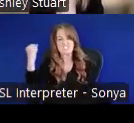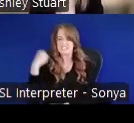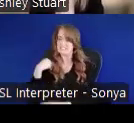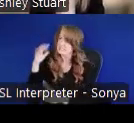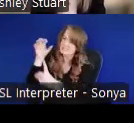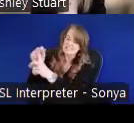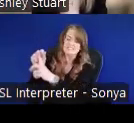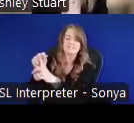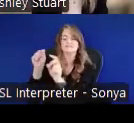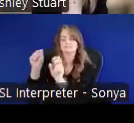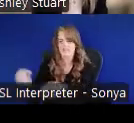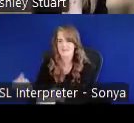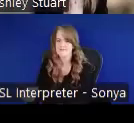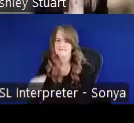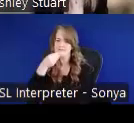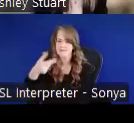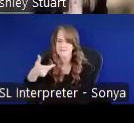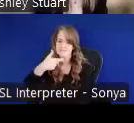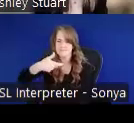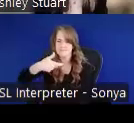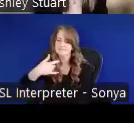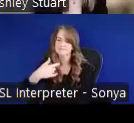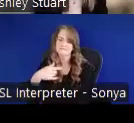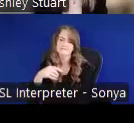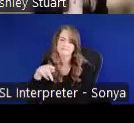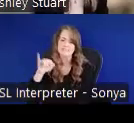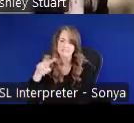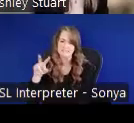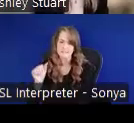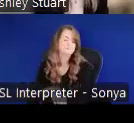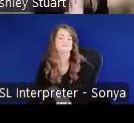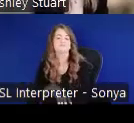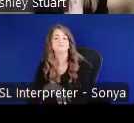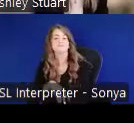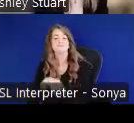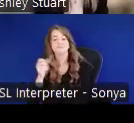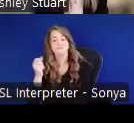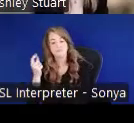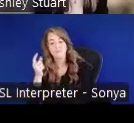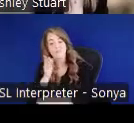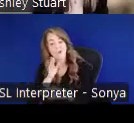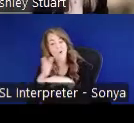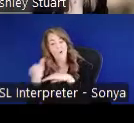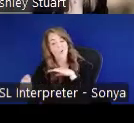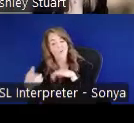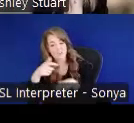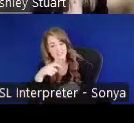your pizza over time. What I'm doing is, by repeating that